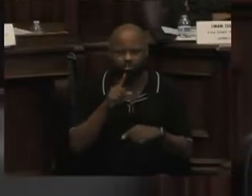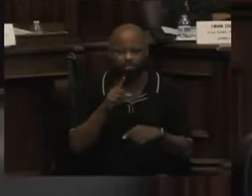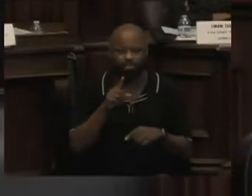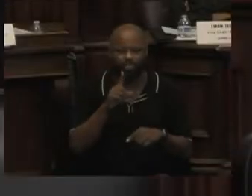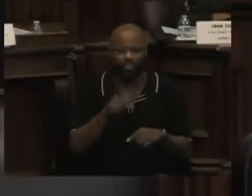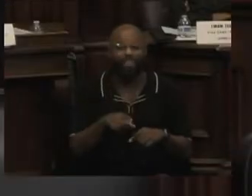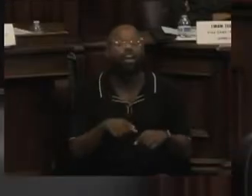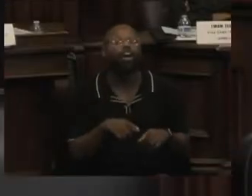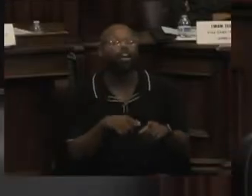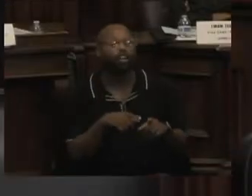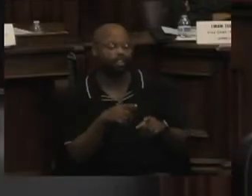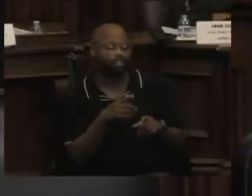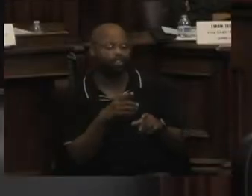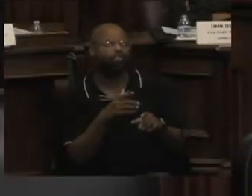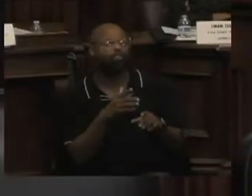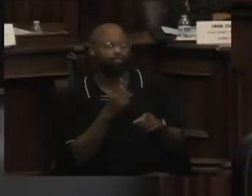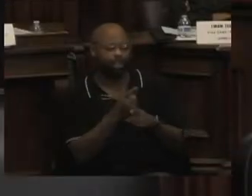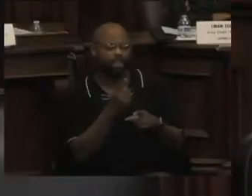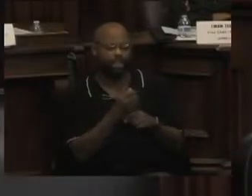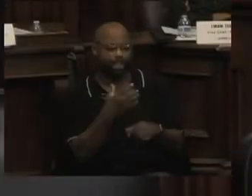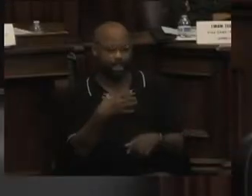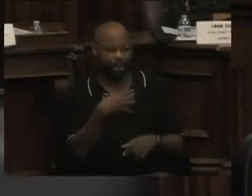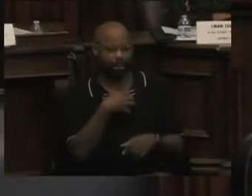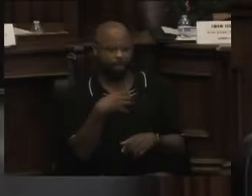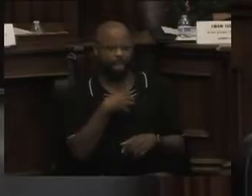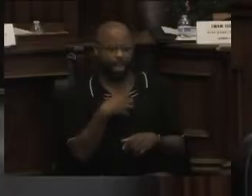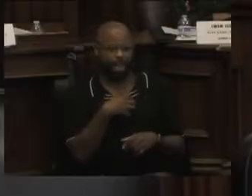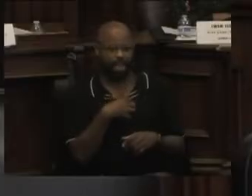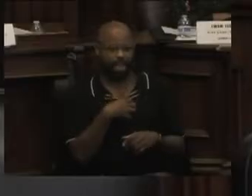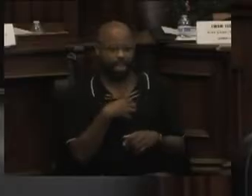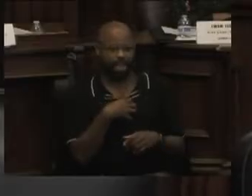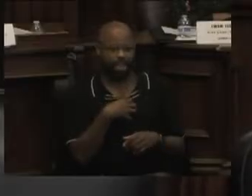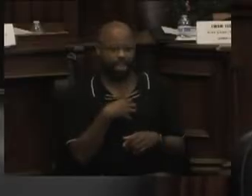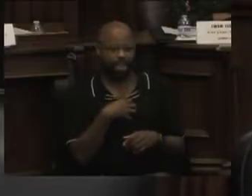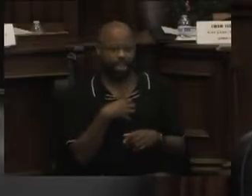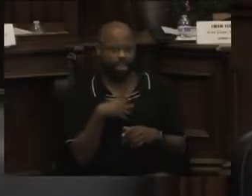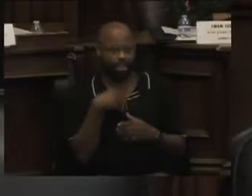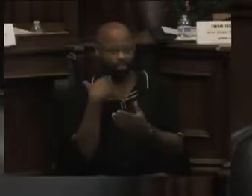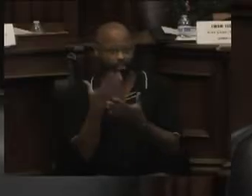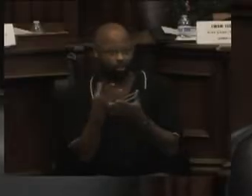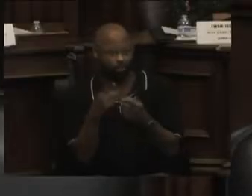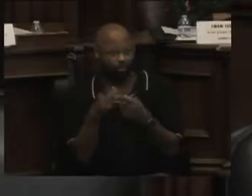charter, if that's what your question is. Right. And in